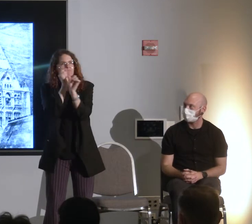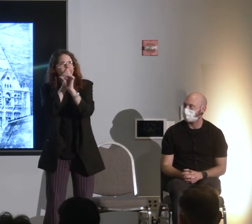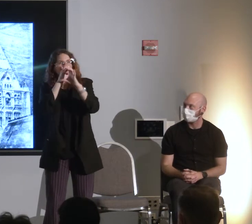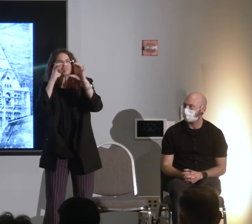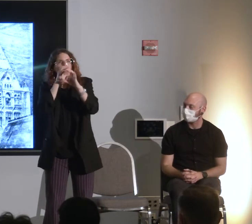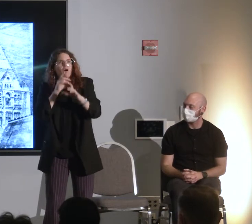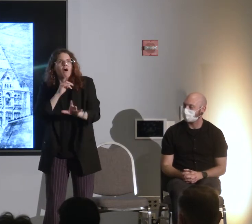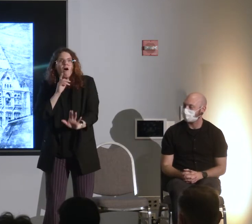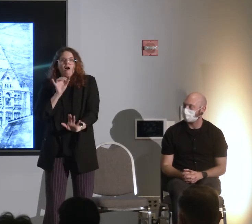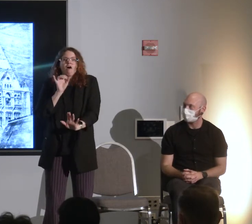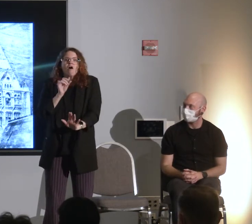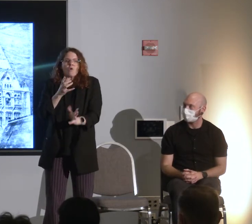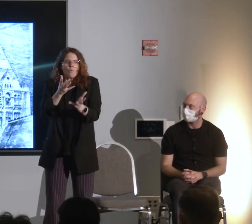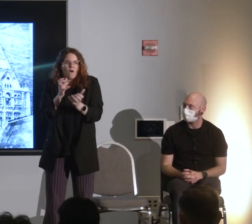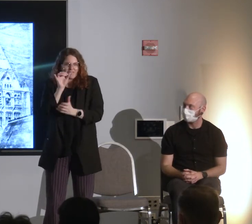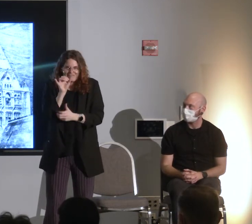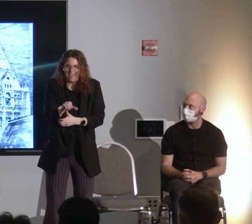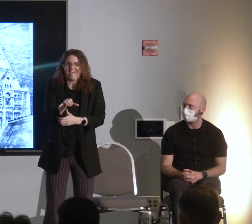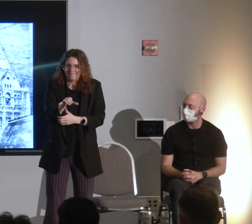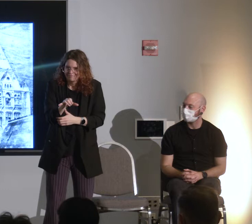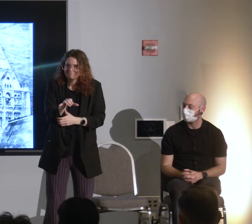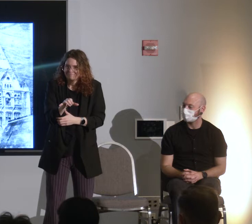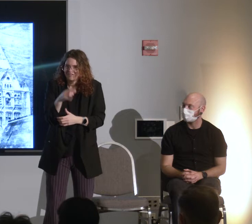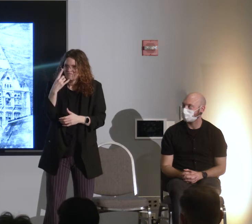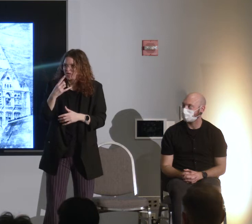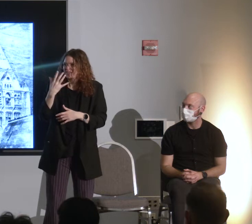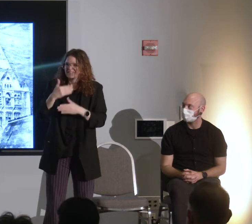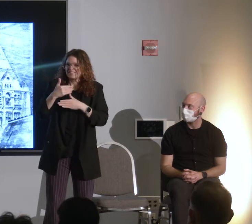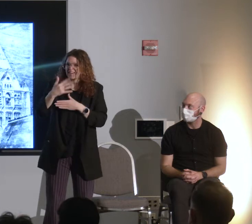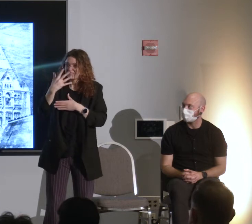has realized, over the construction in the course of the next five years, became the great